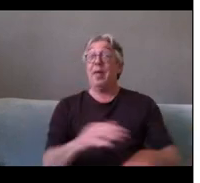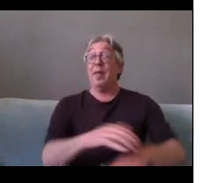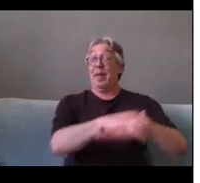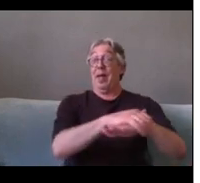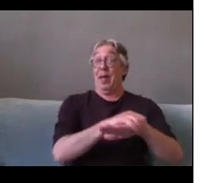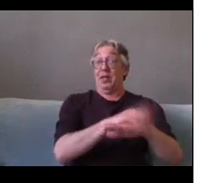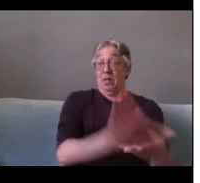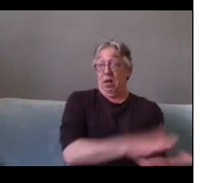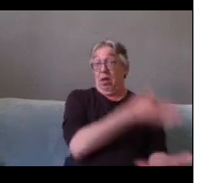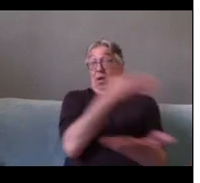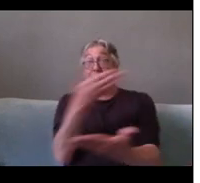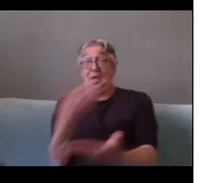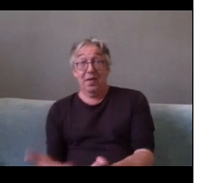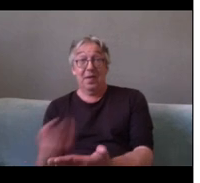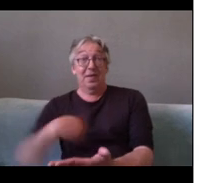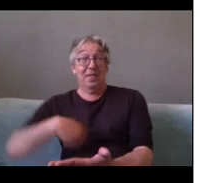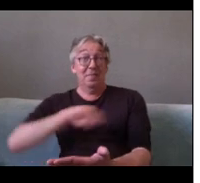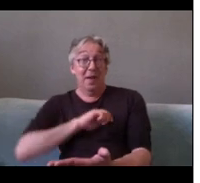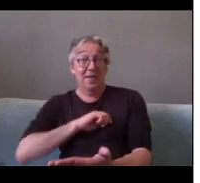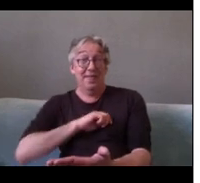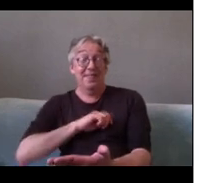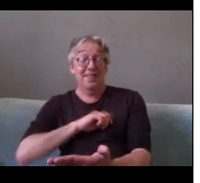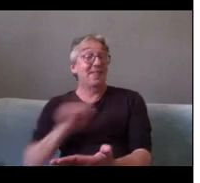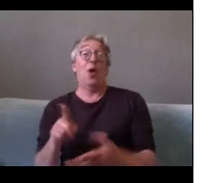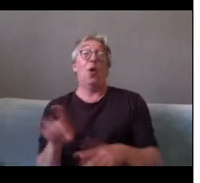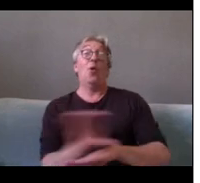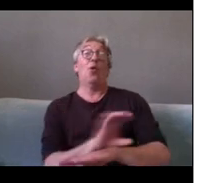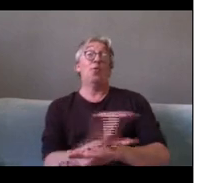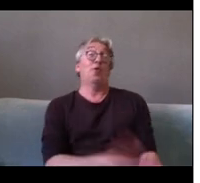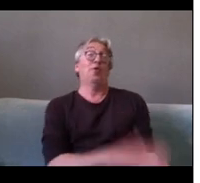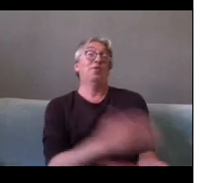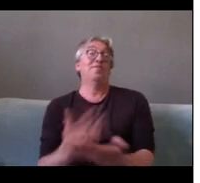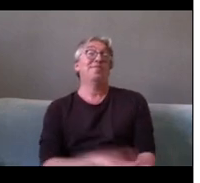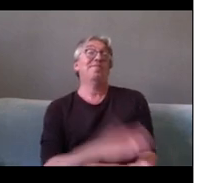The webinar has interpretation in international sign language.